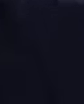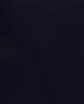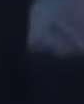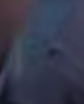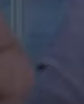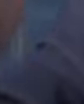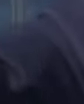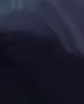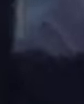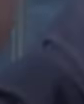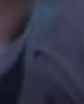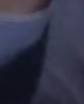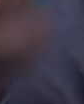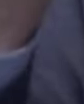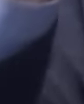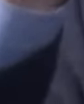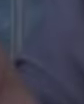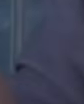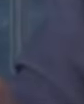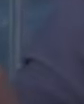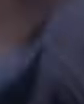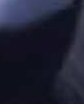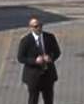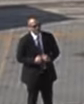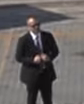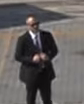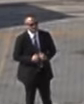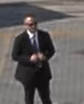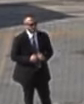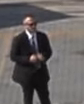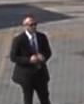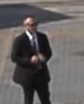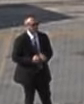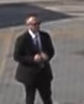is as bright as the weather we have today. Thank you, President Biden.